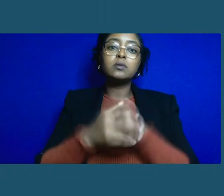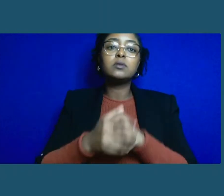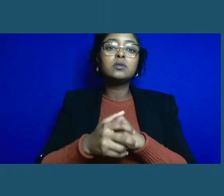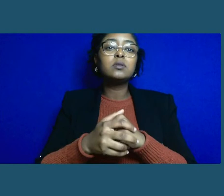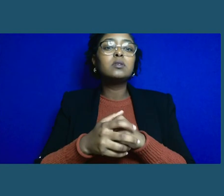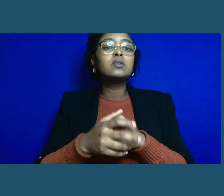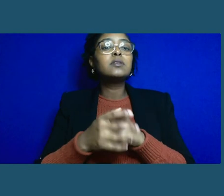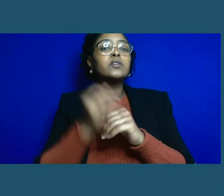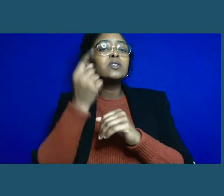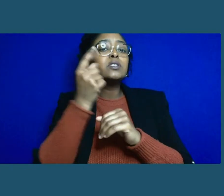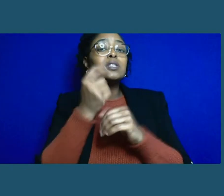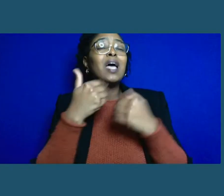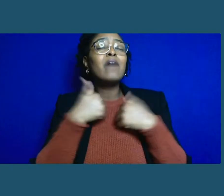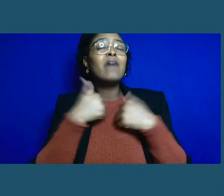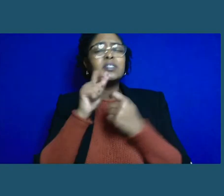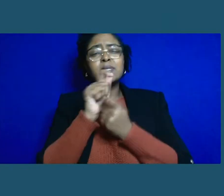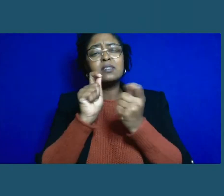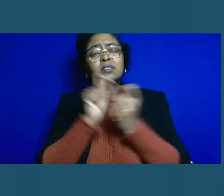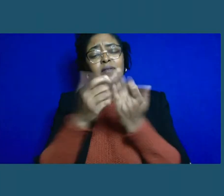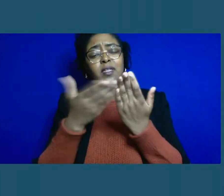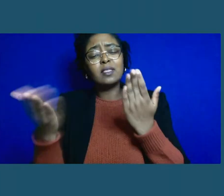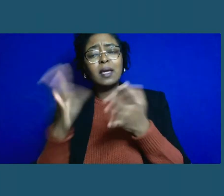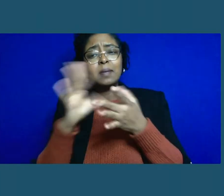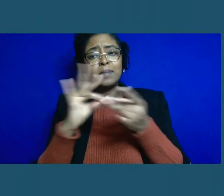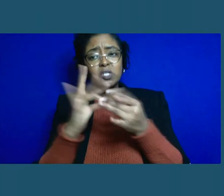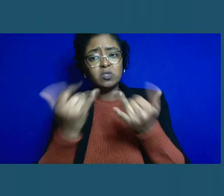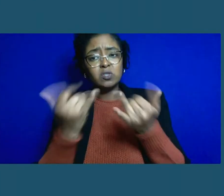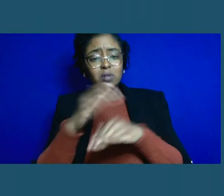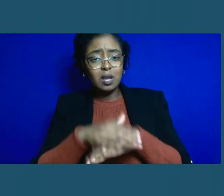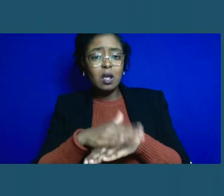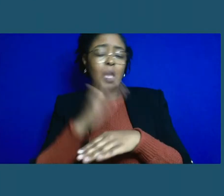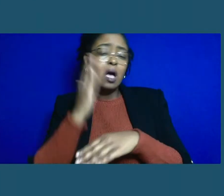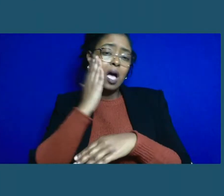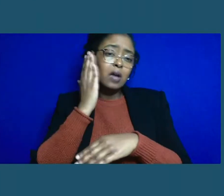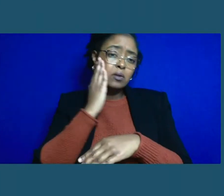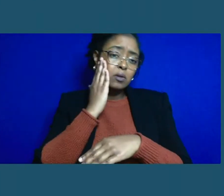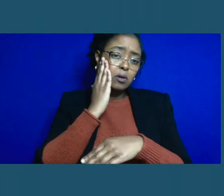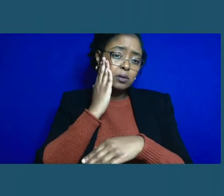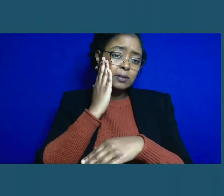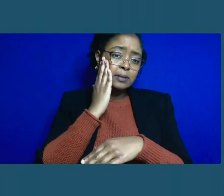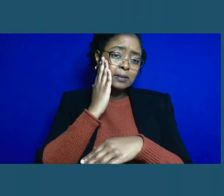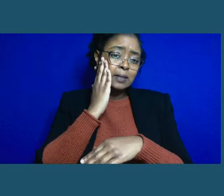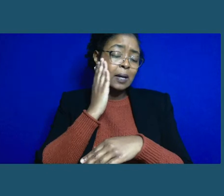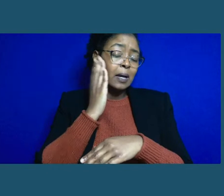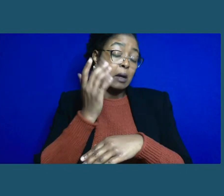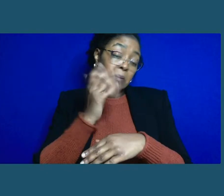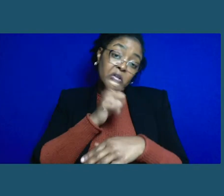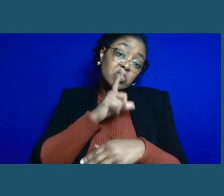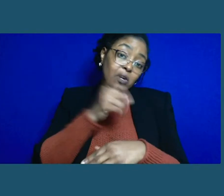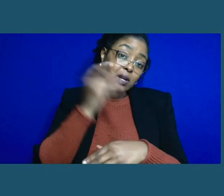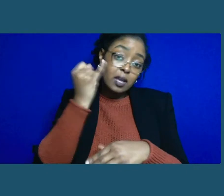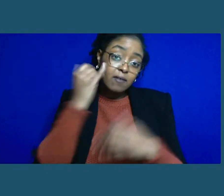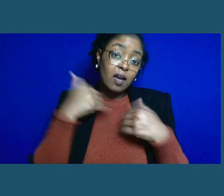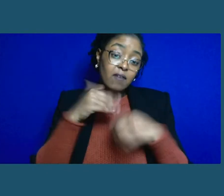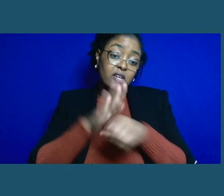to do such is a really important Um, I There was some specific things that were mentioned